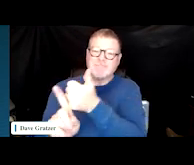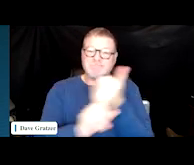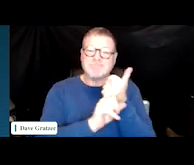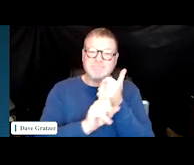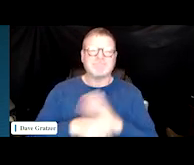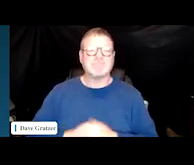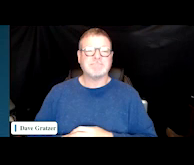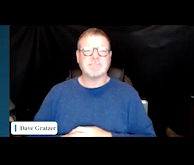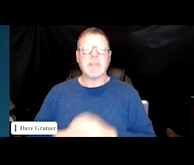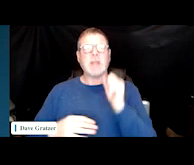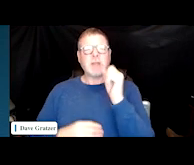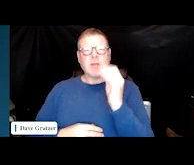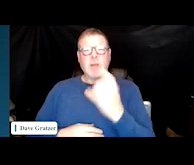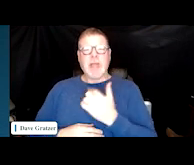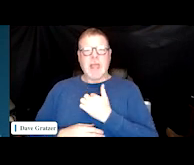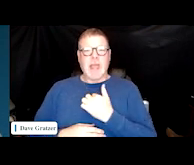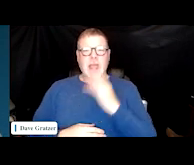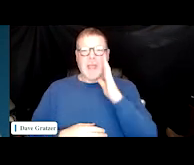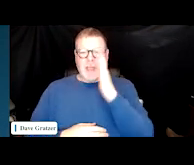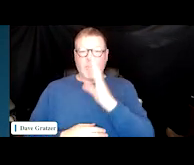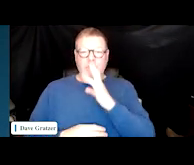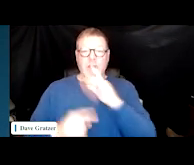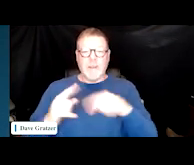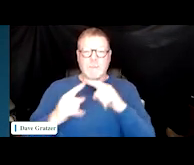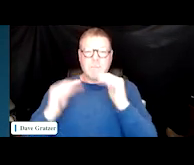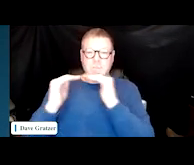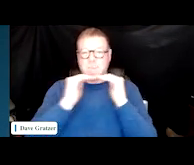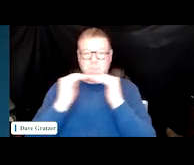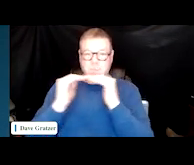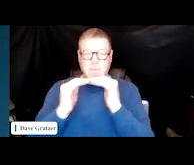So I'm gonna talk about peer roles. And I'm gonna use the Sequential Intercept Model